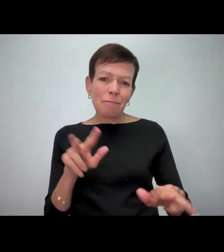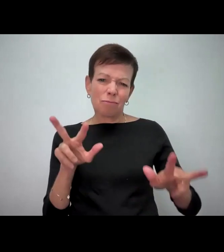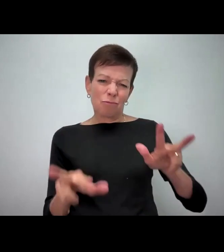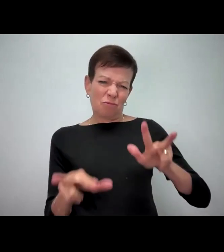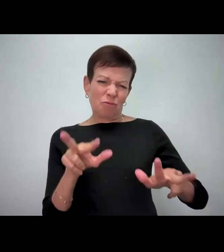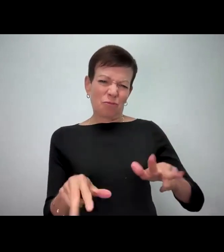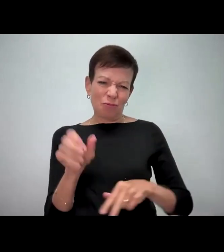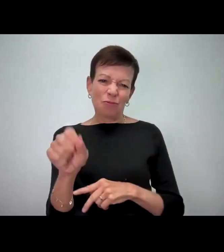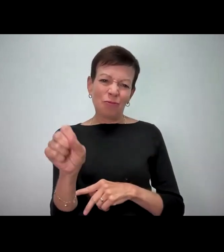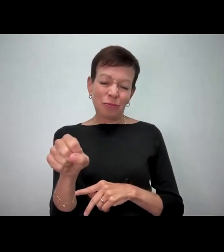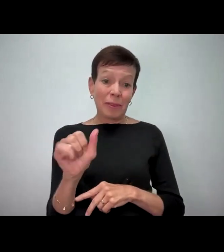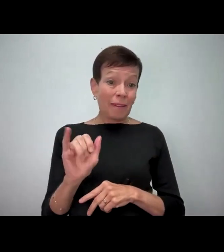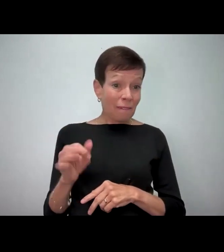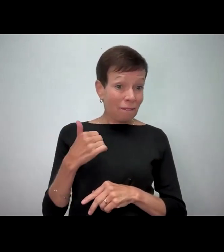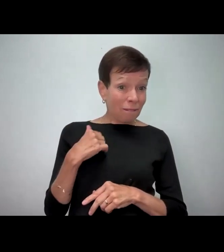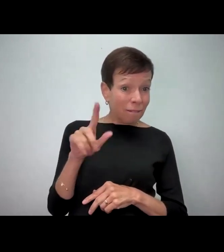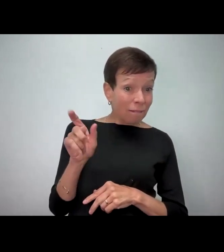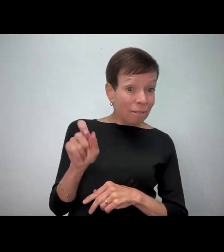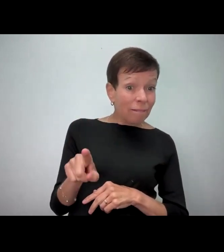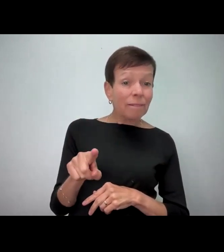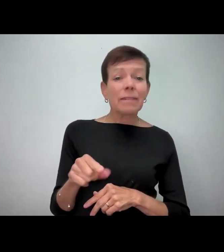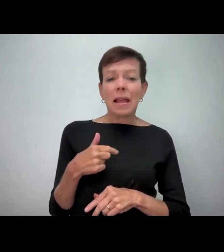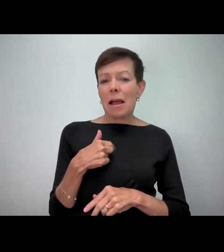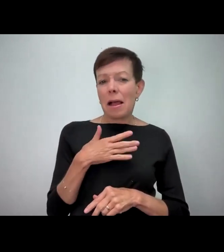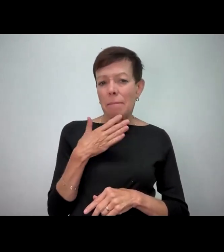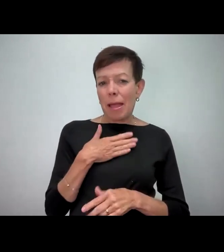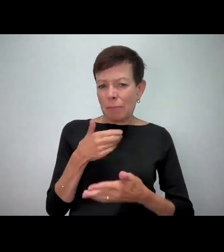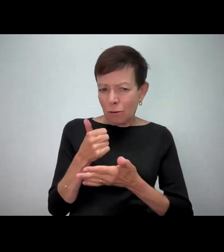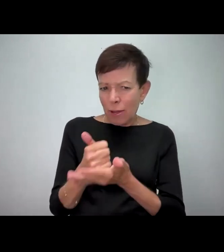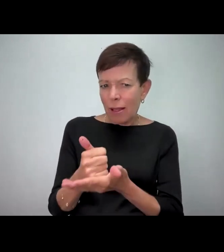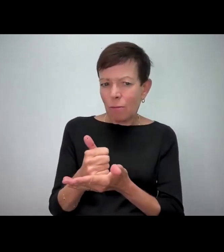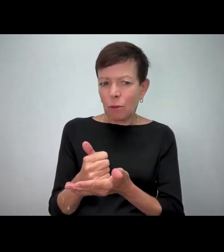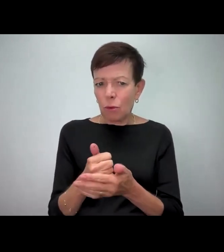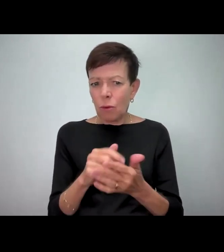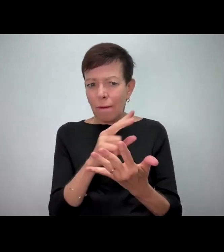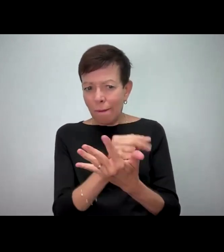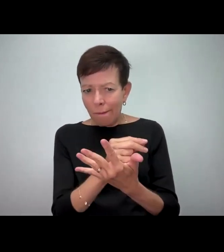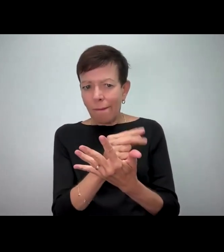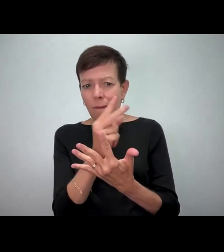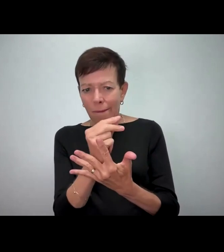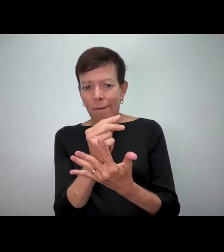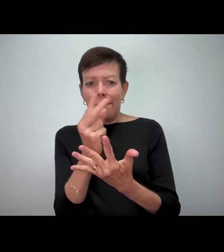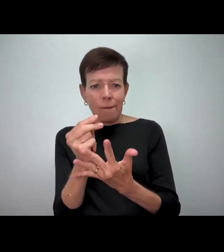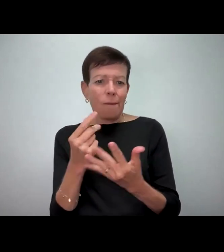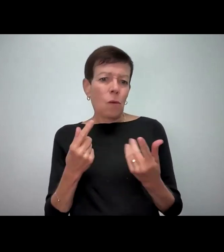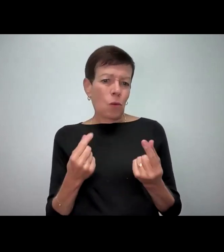please reach out. I'm happy to walk you through steps if you're having trouble. If you need to add